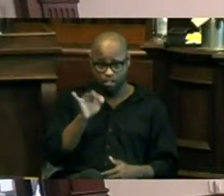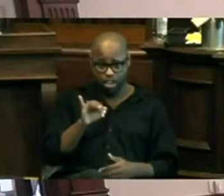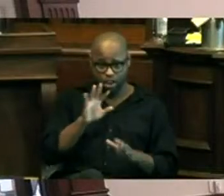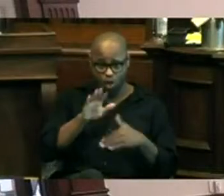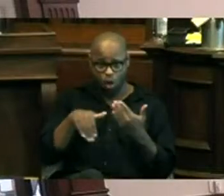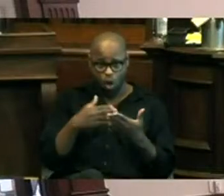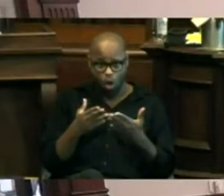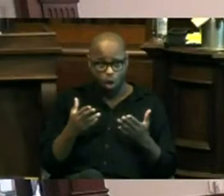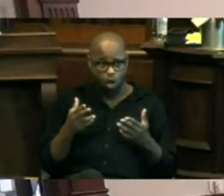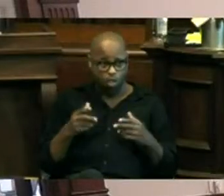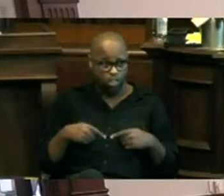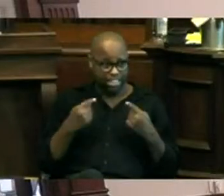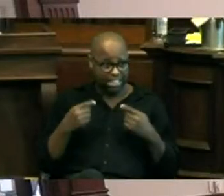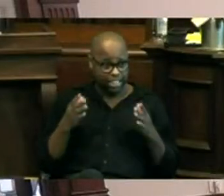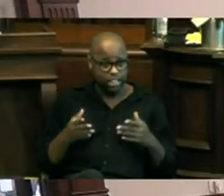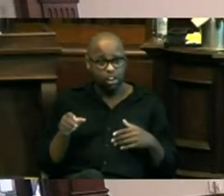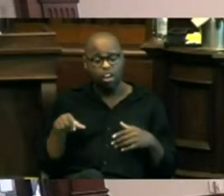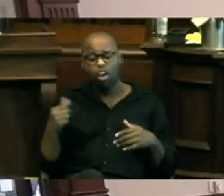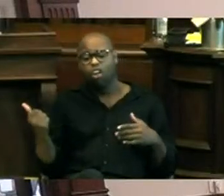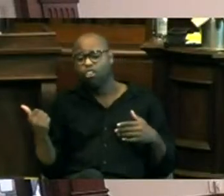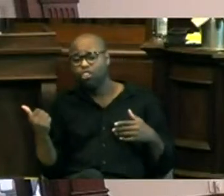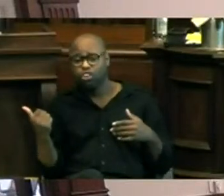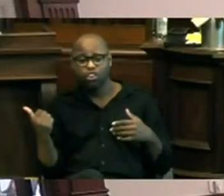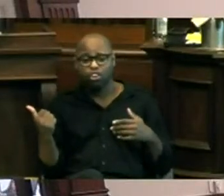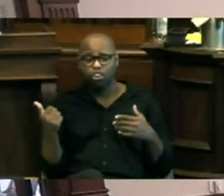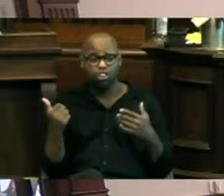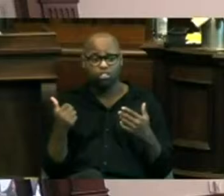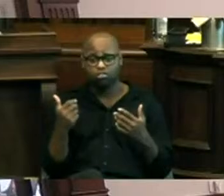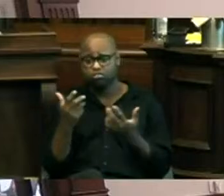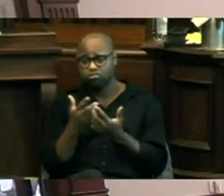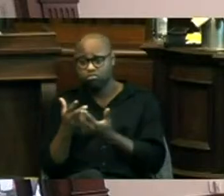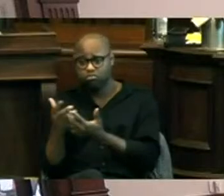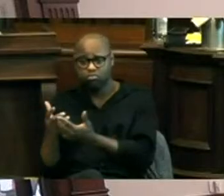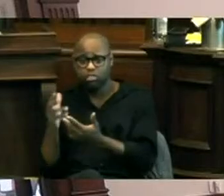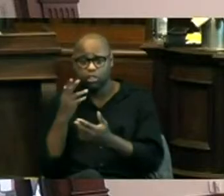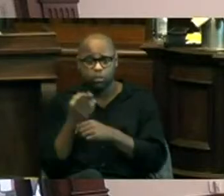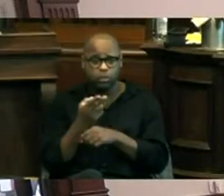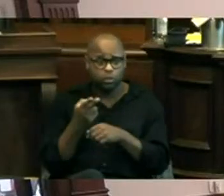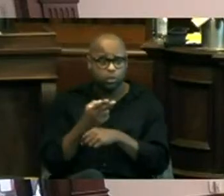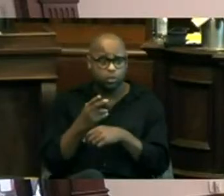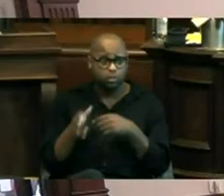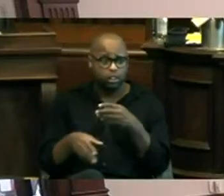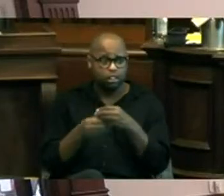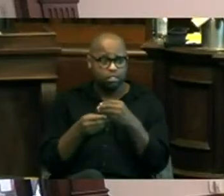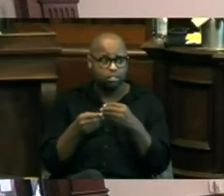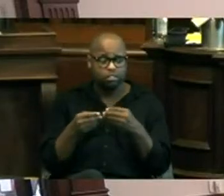that that you guys will be home leasing will be providing Wi-Fi to all the tenants. Is there any